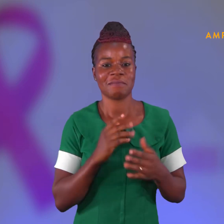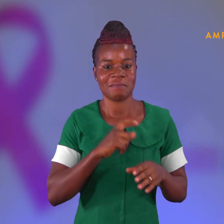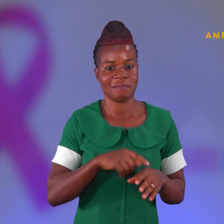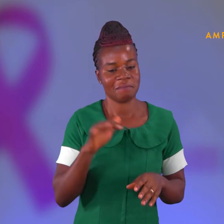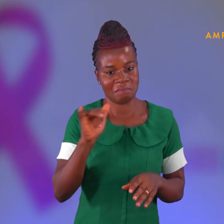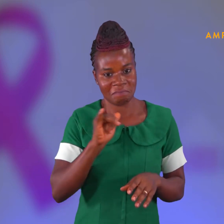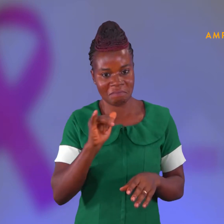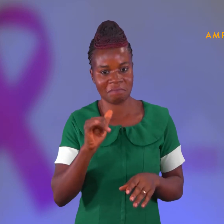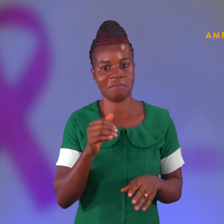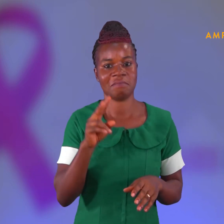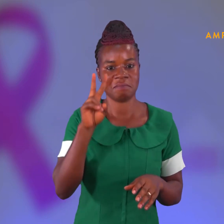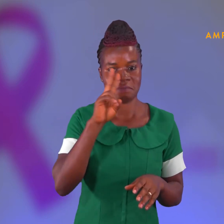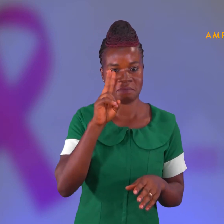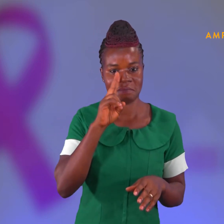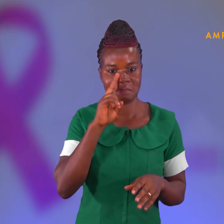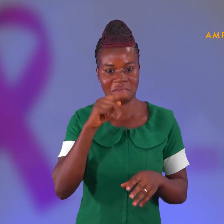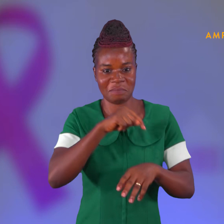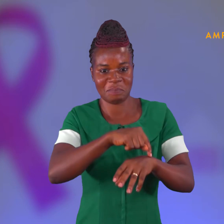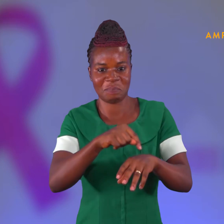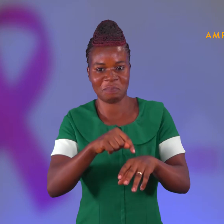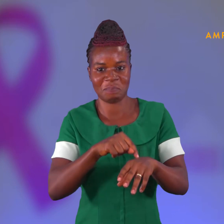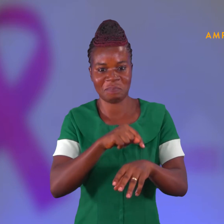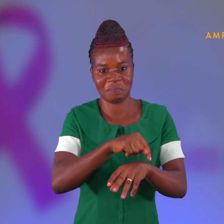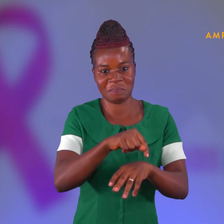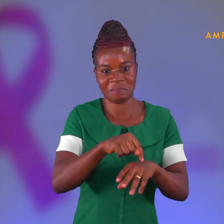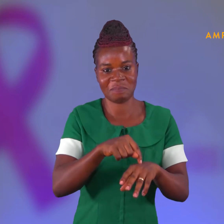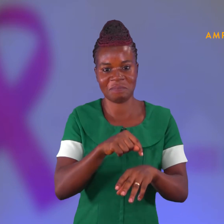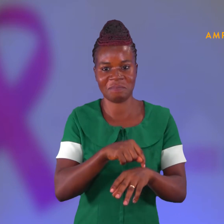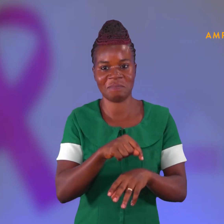Sometimes, there are sores around the vagina